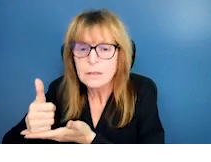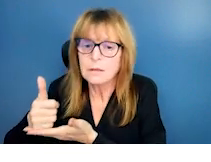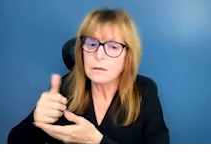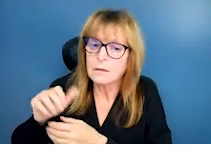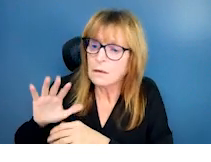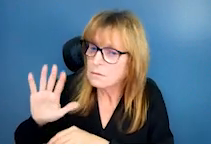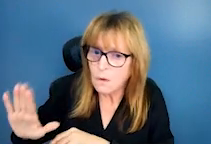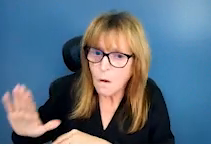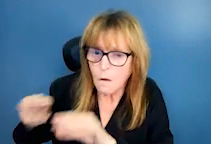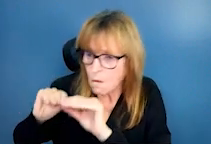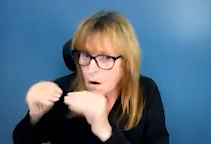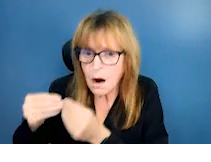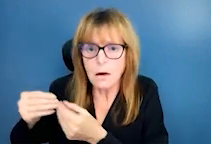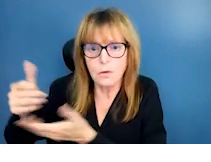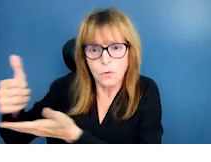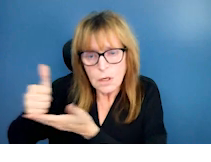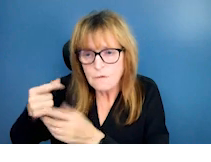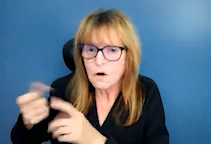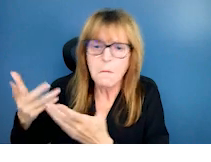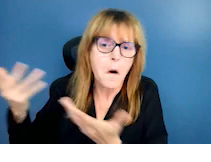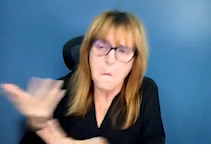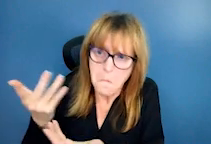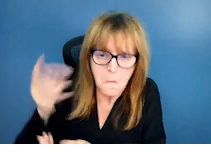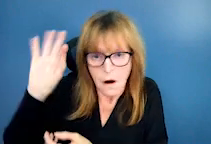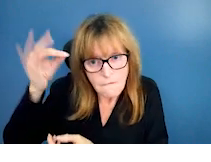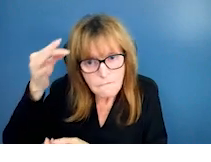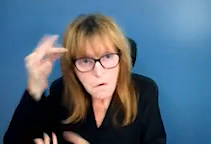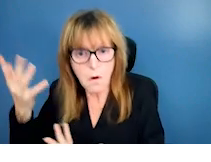Only funds received from one of these levels of government should be included.